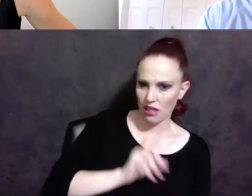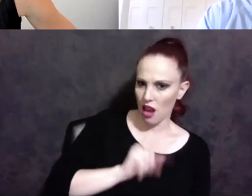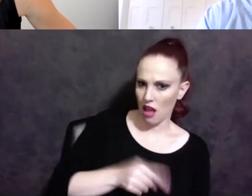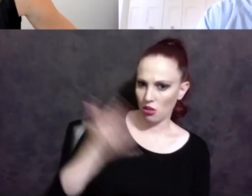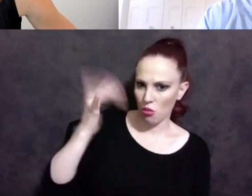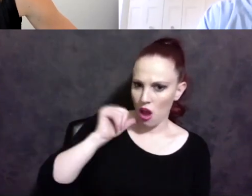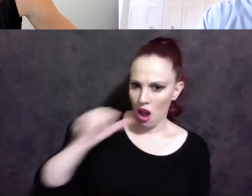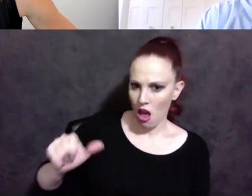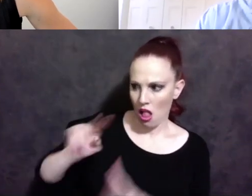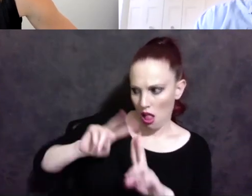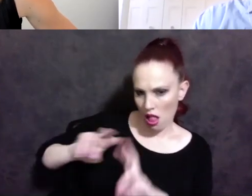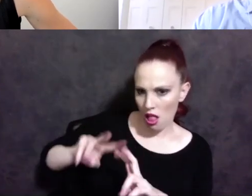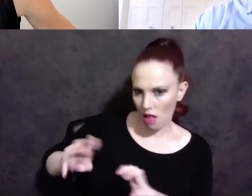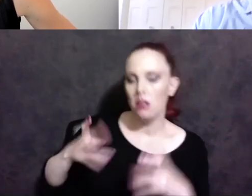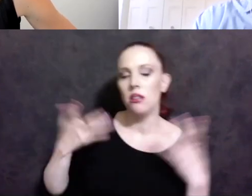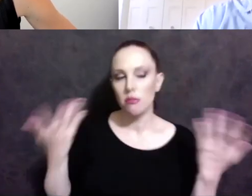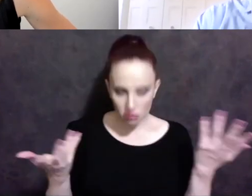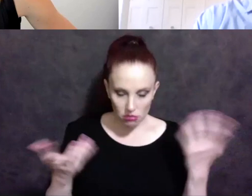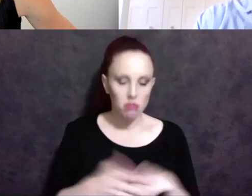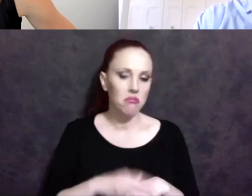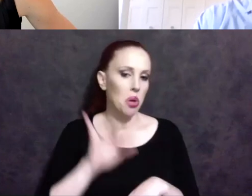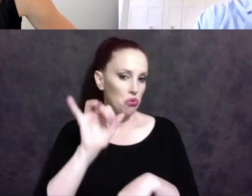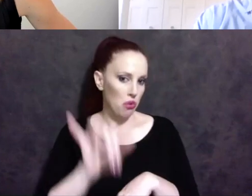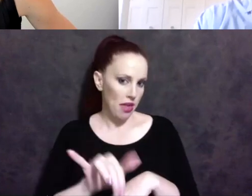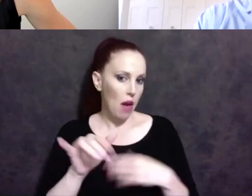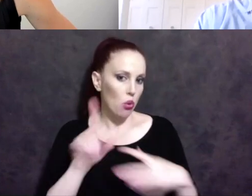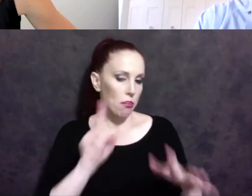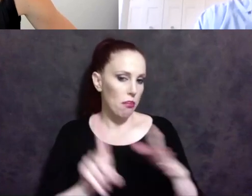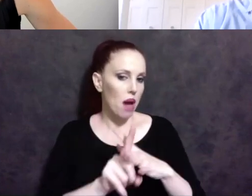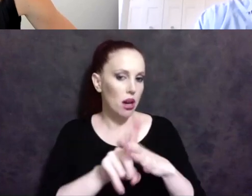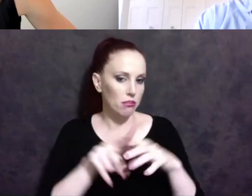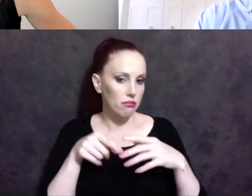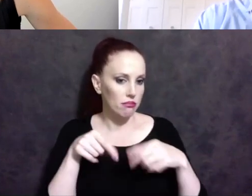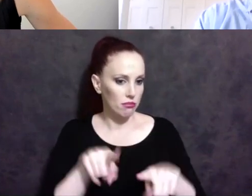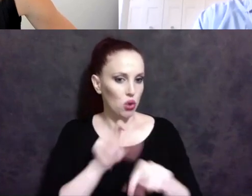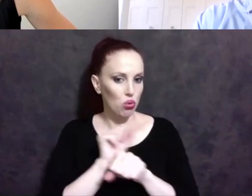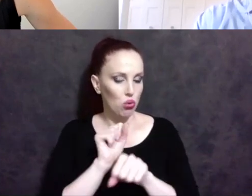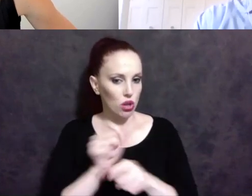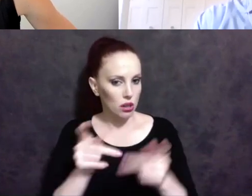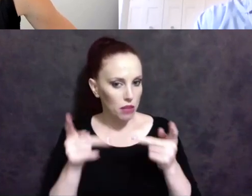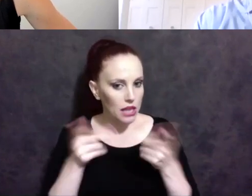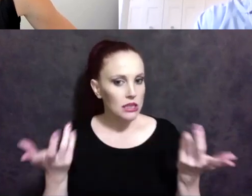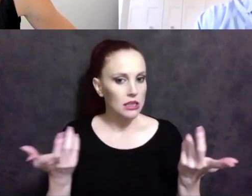environment. That absolutely comes up in the workplace that there is outside culture and